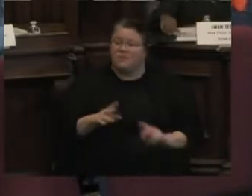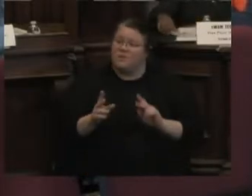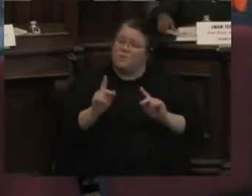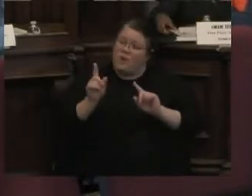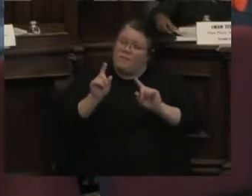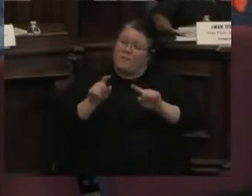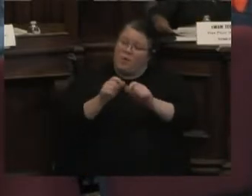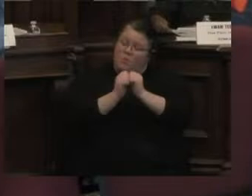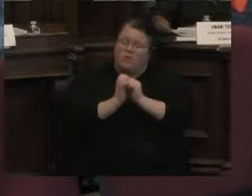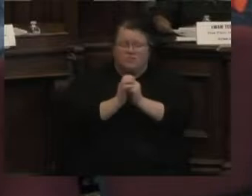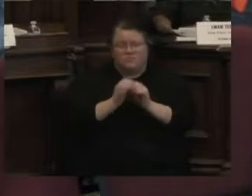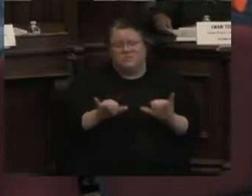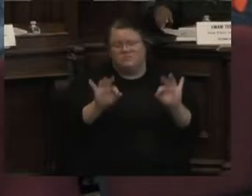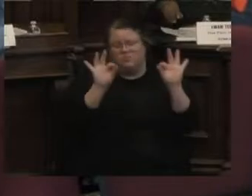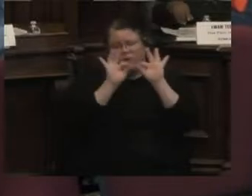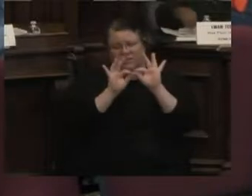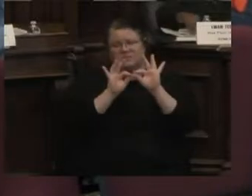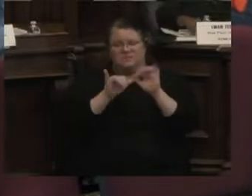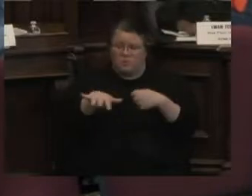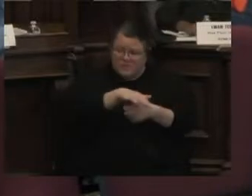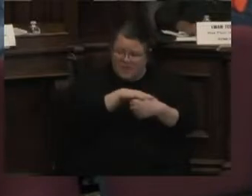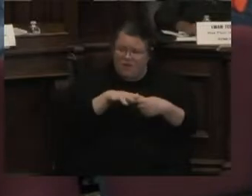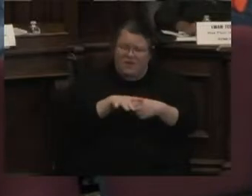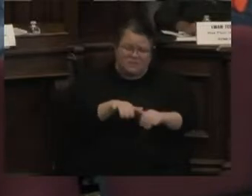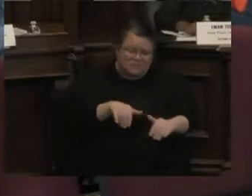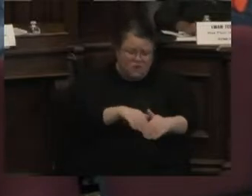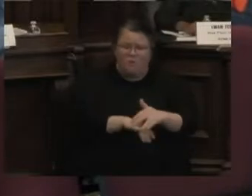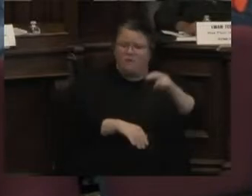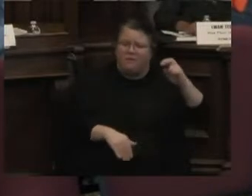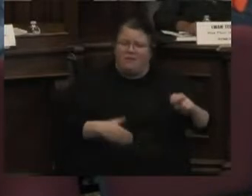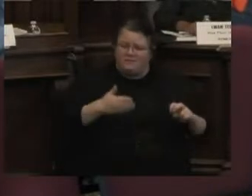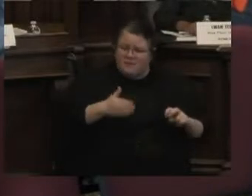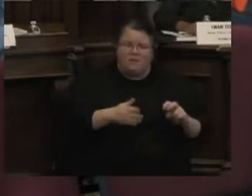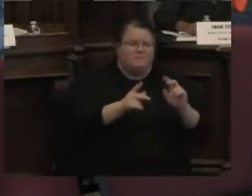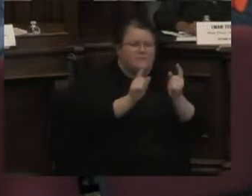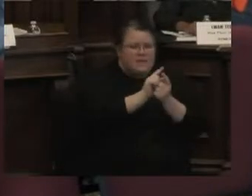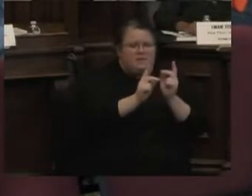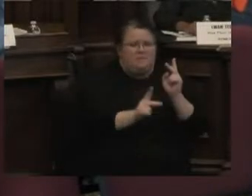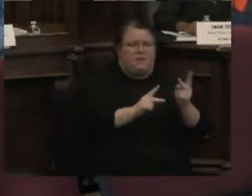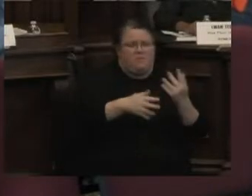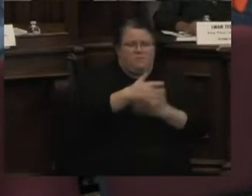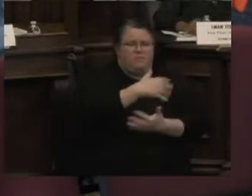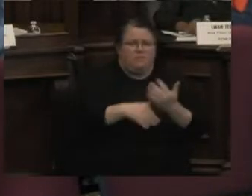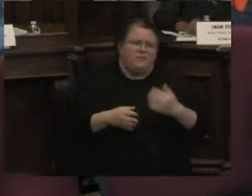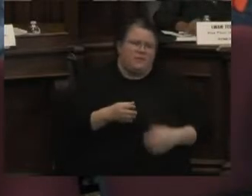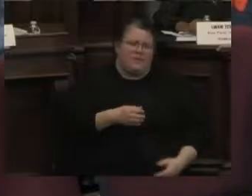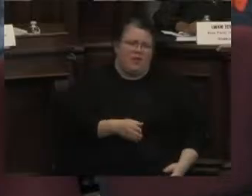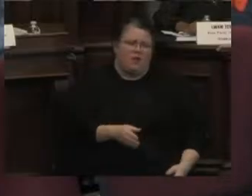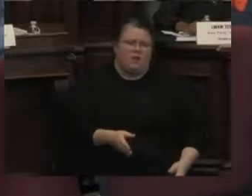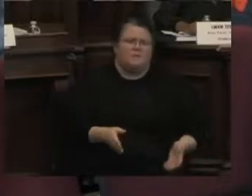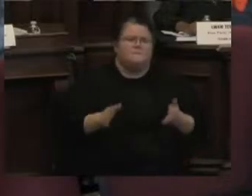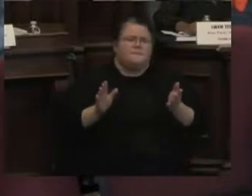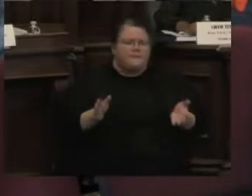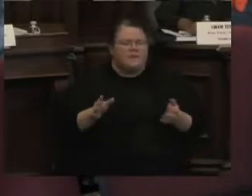fact that our places of worship are important places to go. We